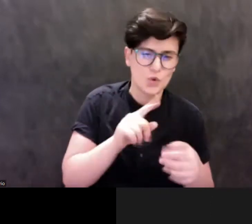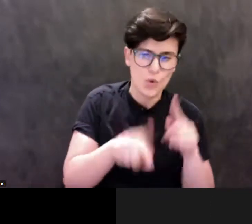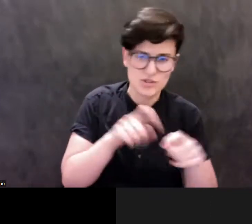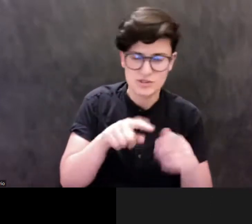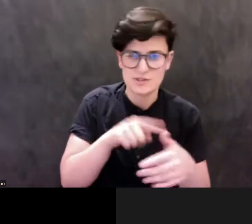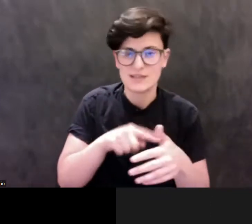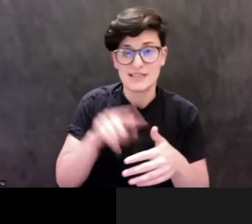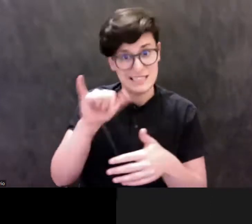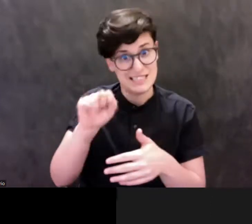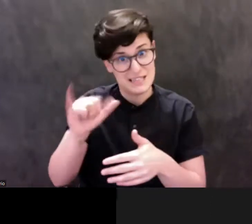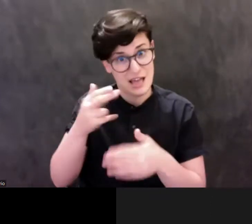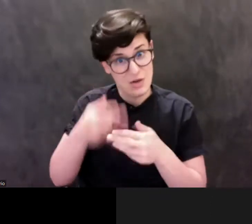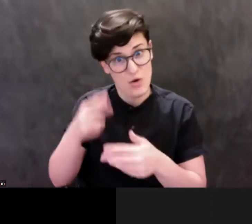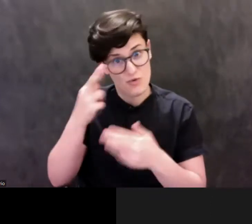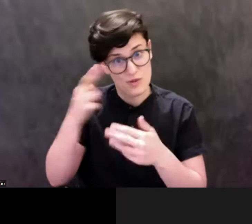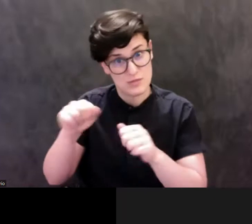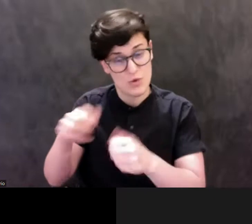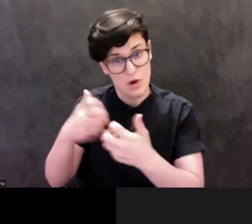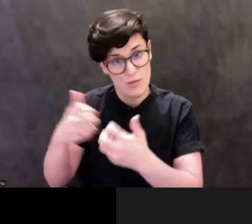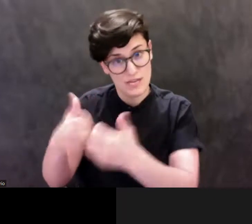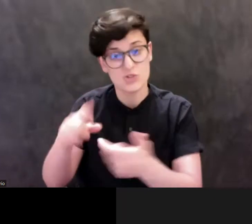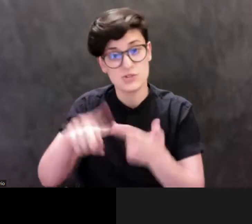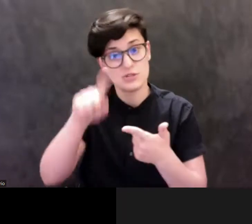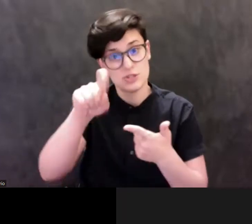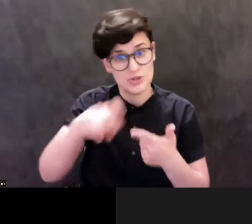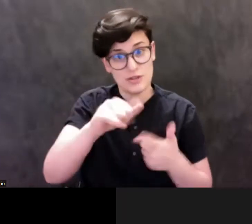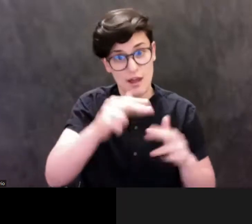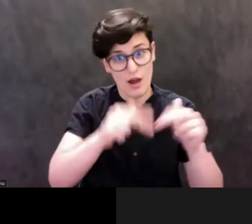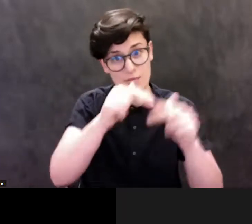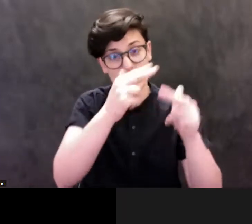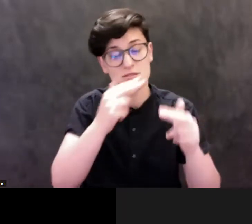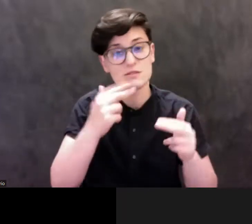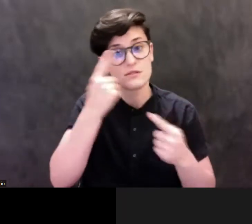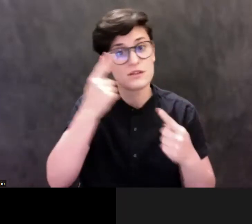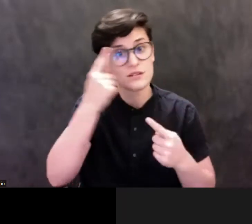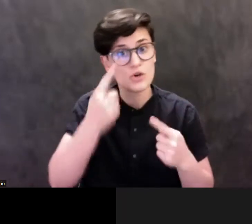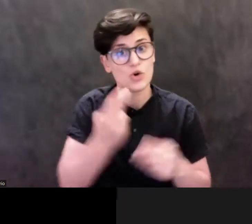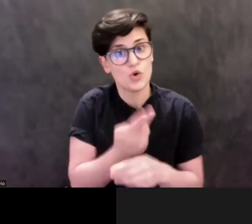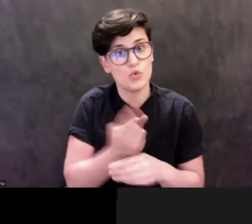Should the complex consider using alternate materials for the entire project or perhaps